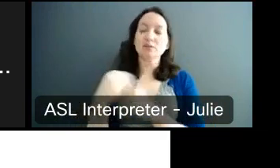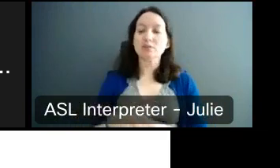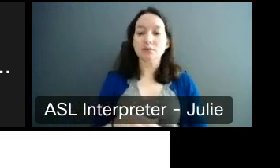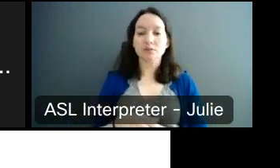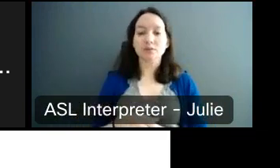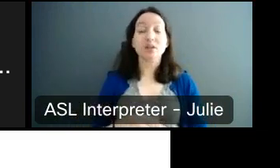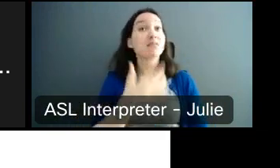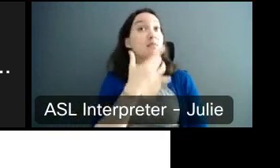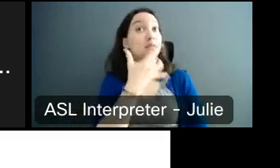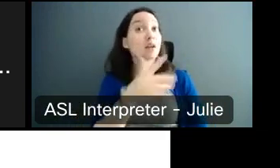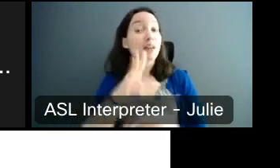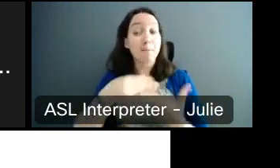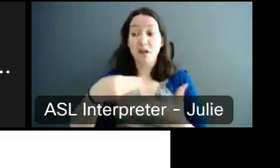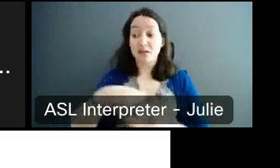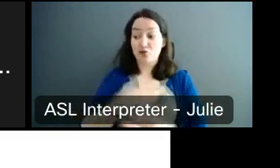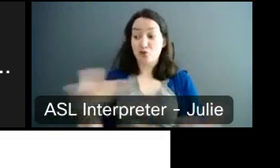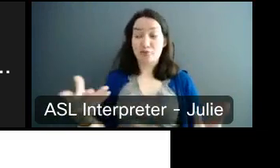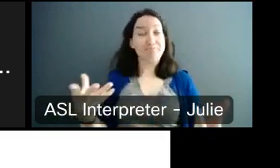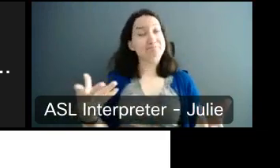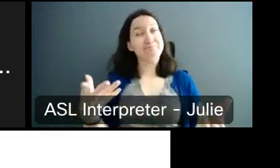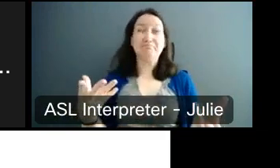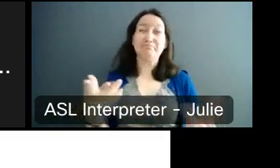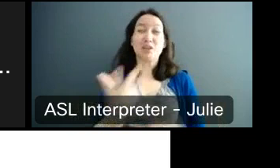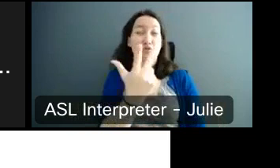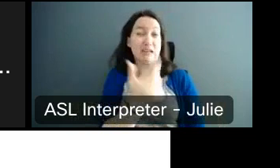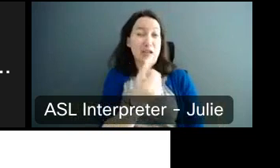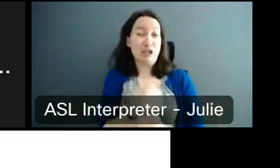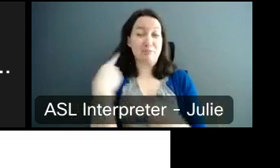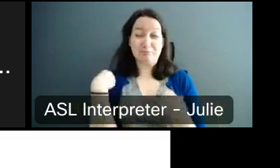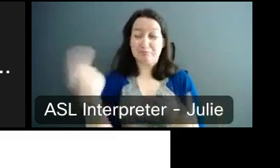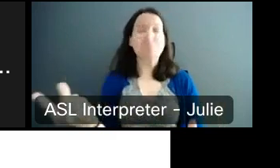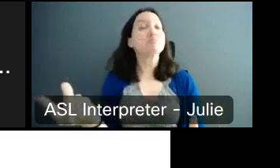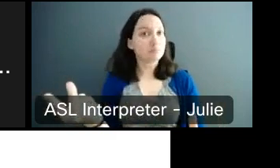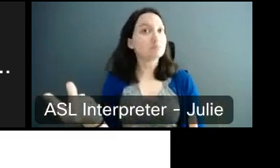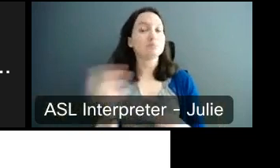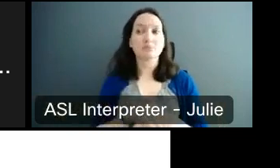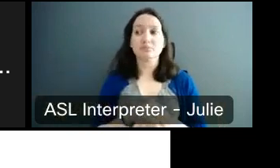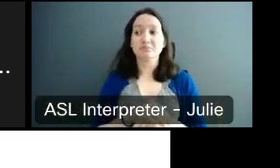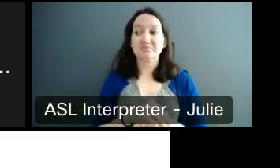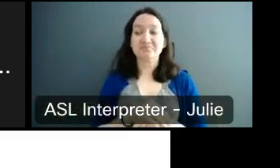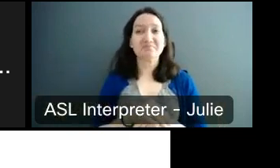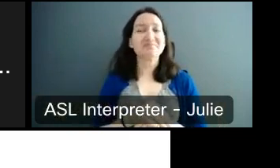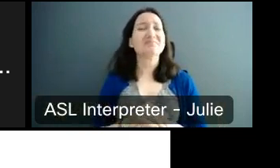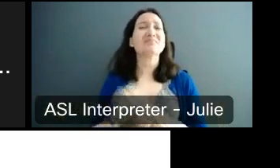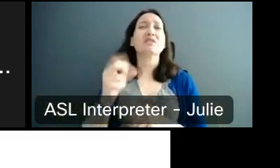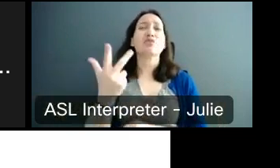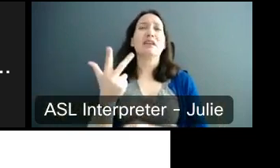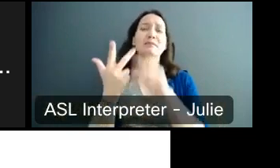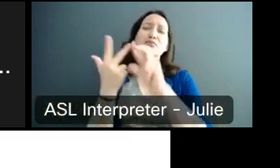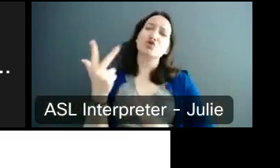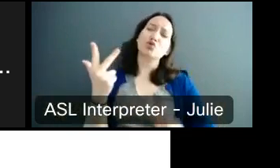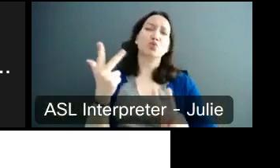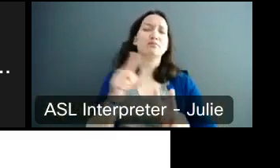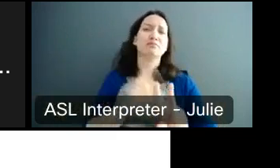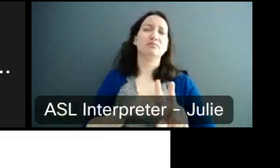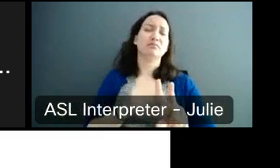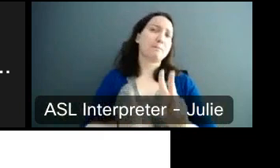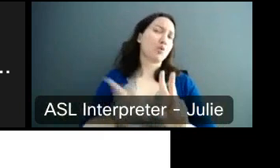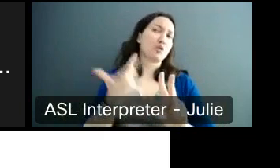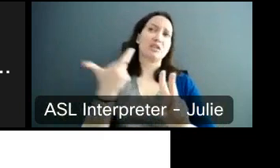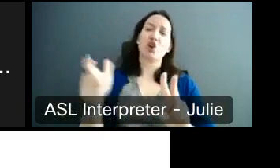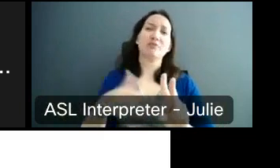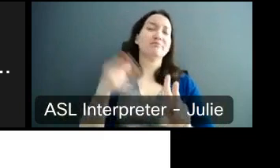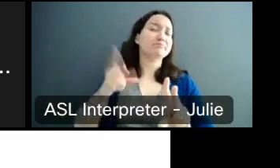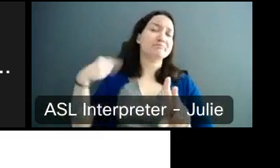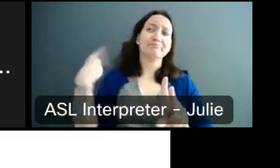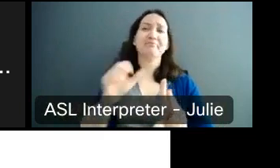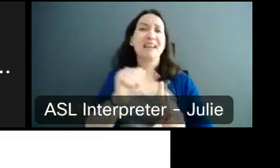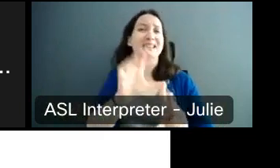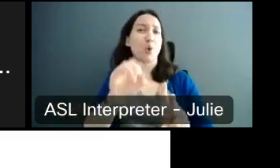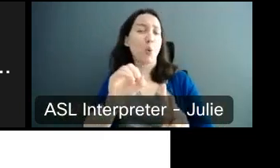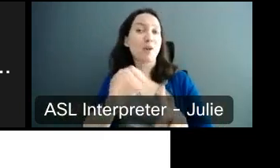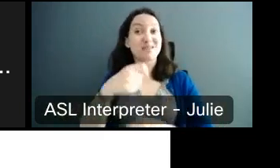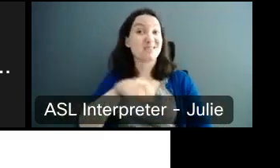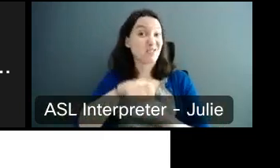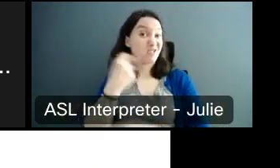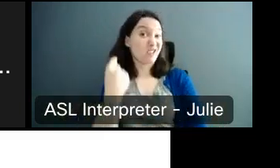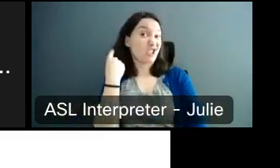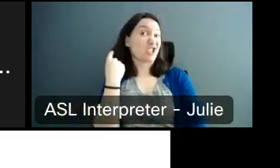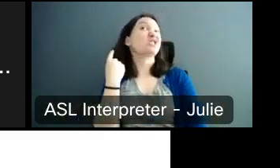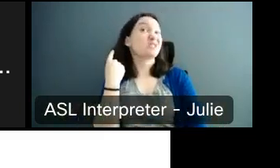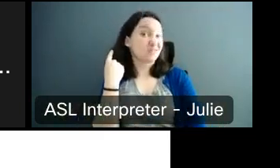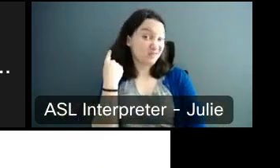the distributions in the last 3 years have been 2 of the 3 years have been the 2 largest in the history of the particularly last years and so I think,